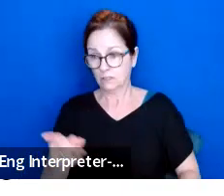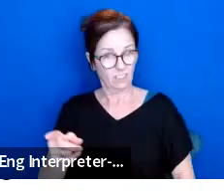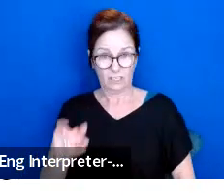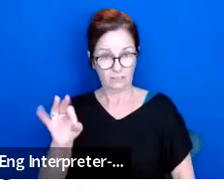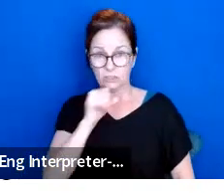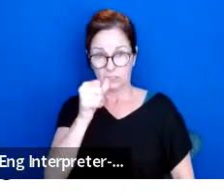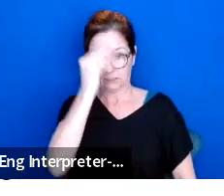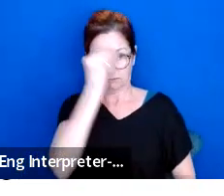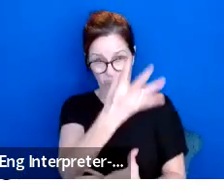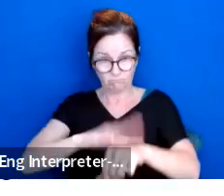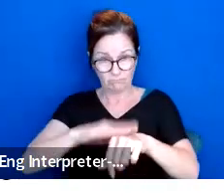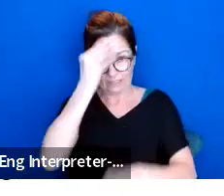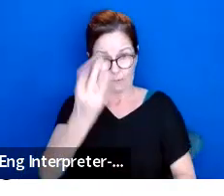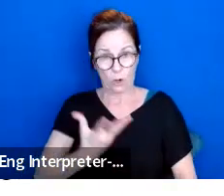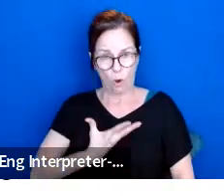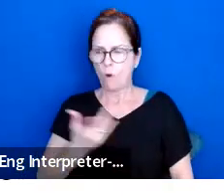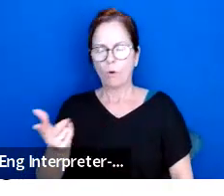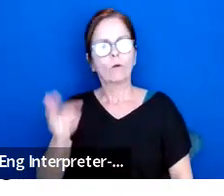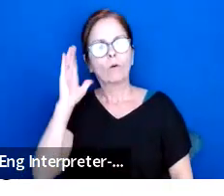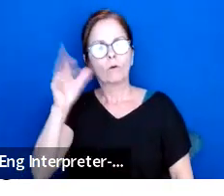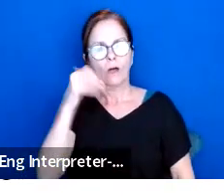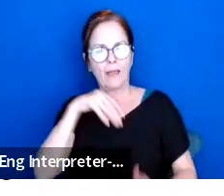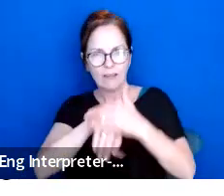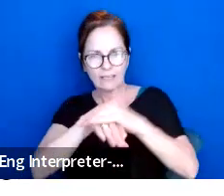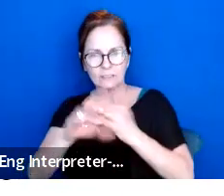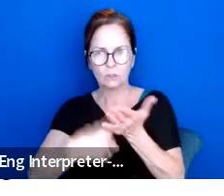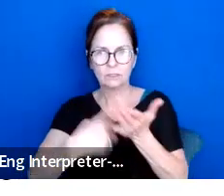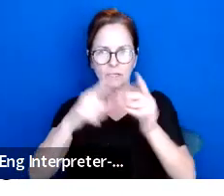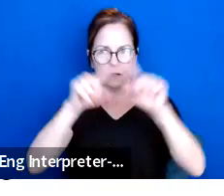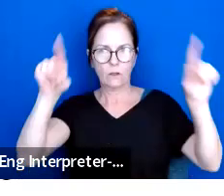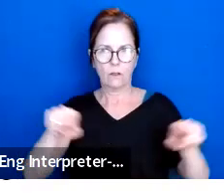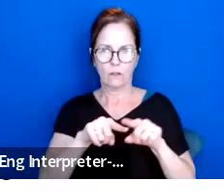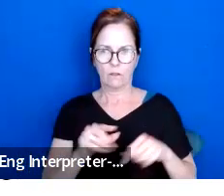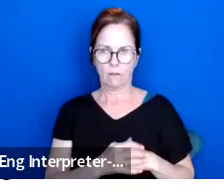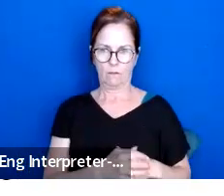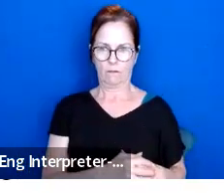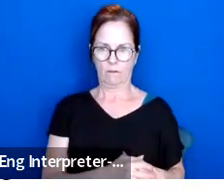Right, yeah, yeah. Thank you. That makes, yeah, thank you. That makes me notice. So, but what I would. There's a sensor screen for me. That's why I'm calling.